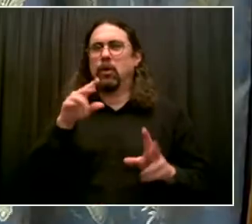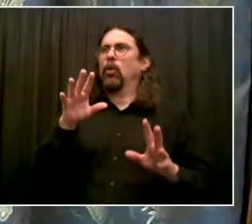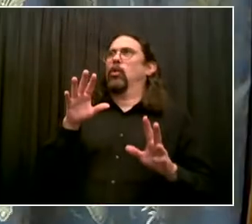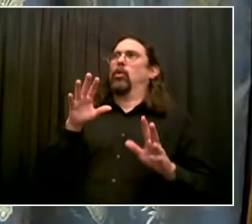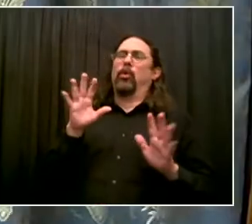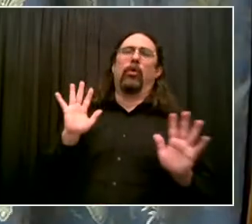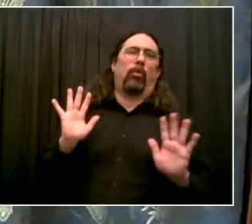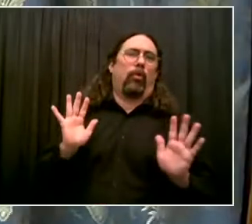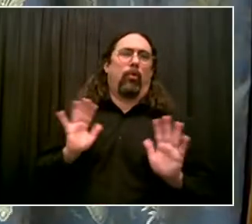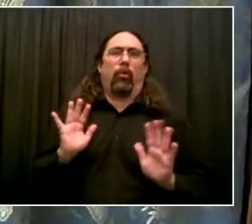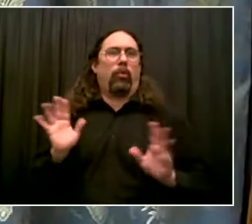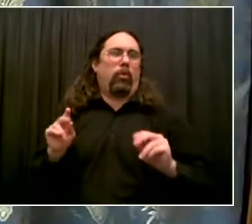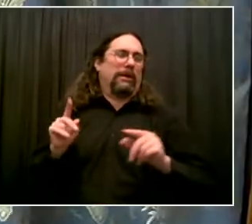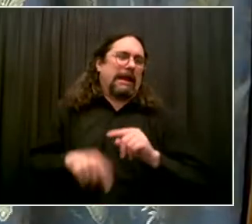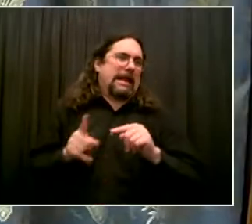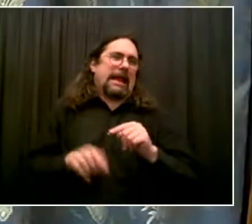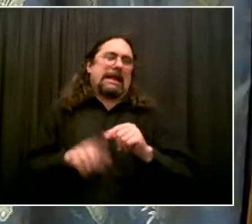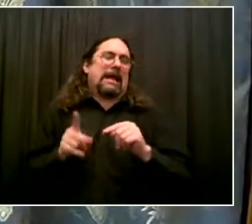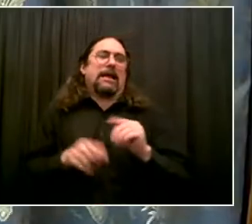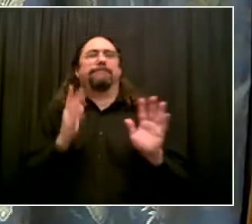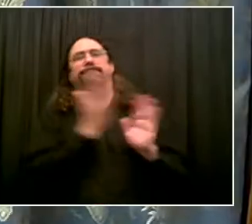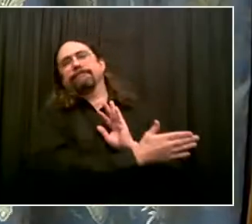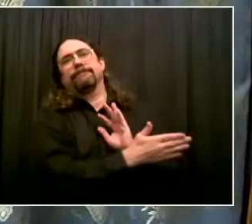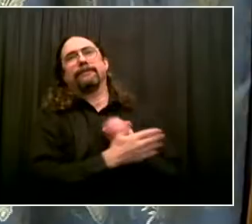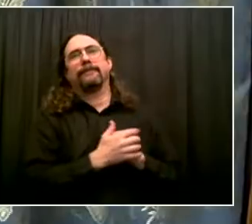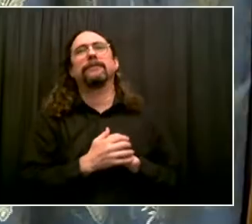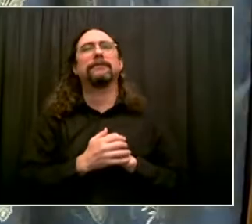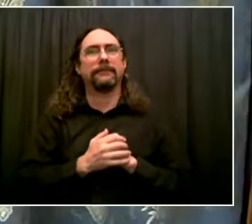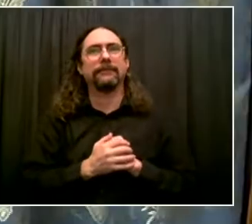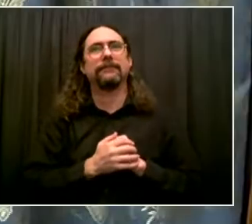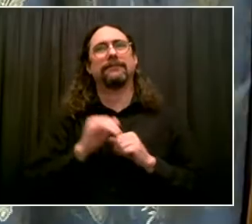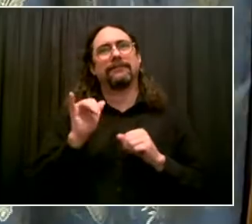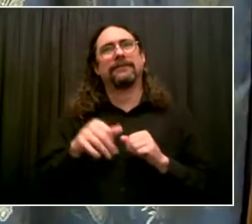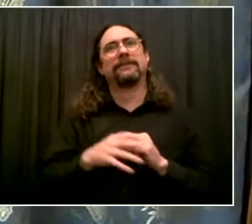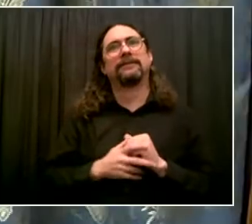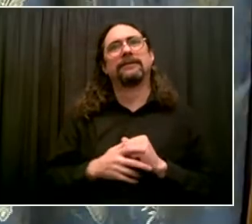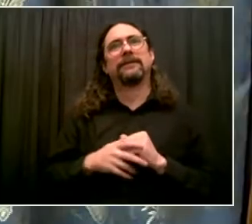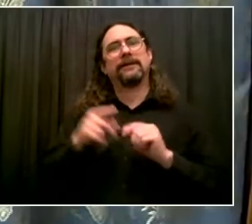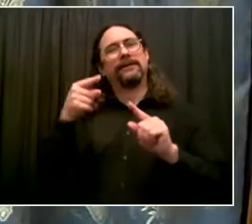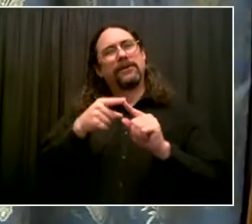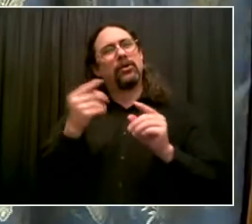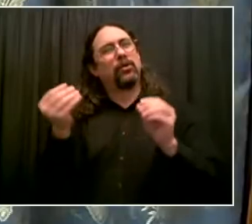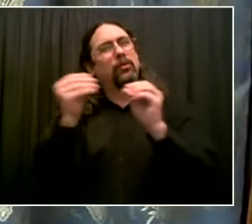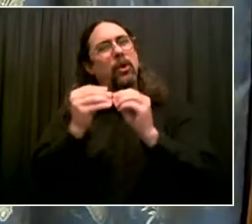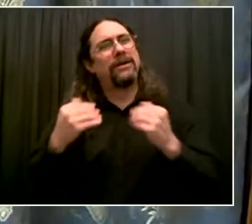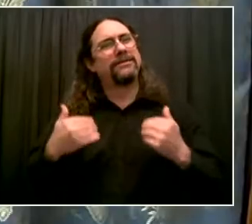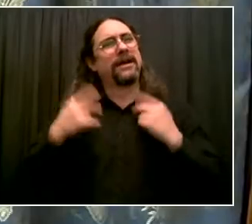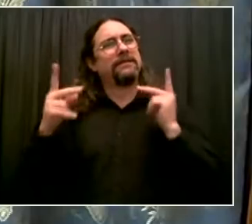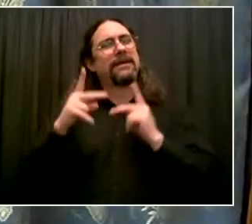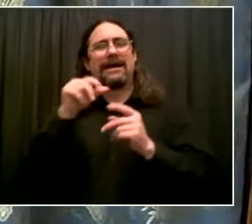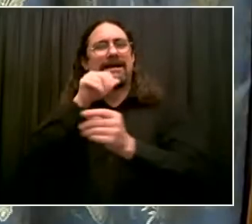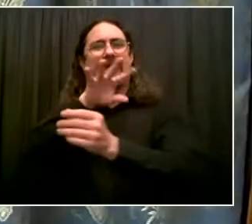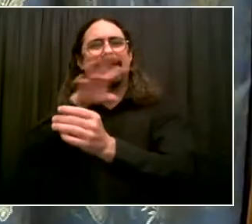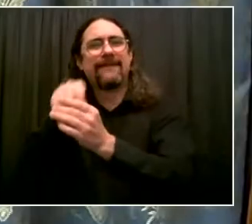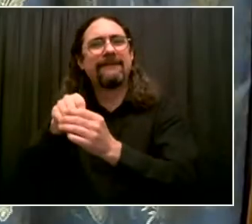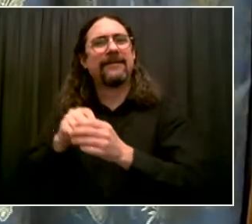COMMUNITY EGNAGEMENT AND A CEASE FIRE PROGRAM IS SENDING CREIBDLE MESSAGEIS NTO COMMUNITY I THINK